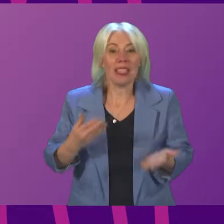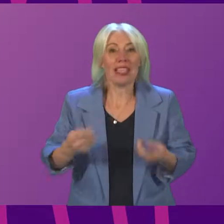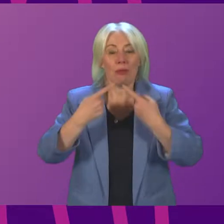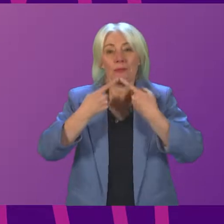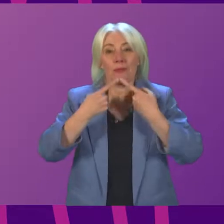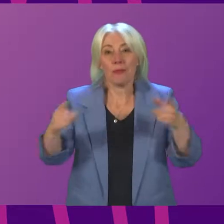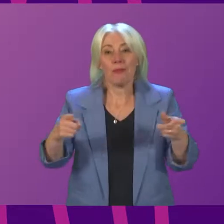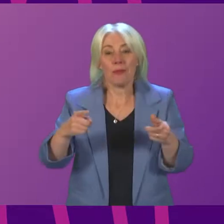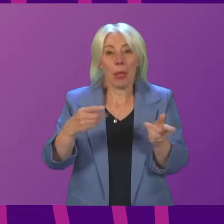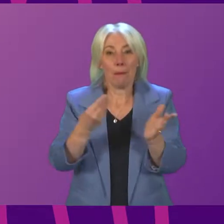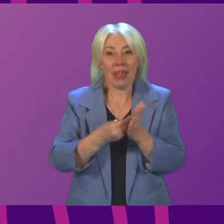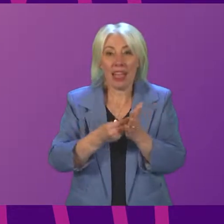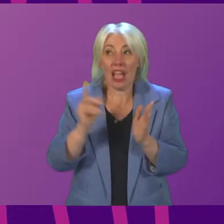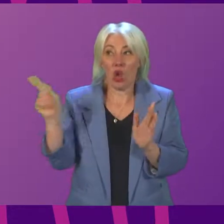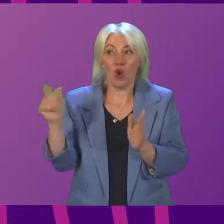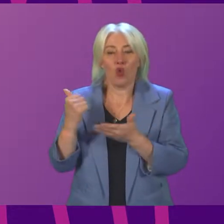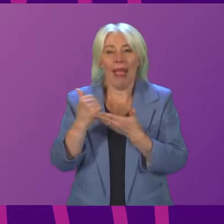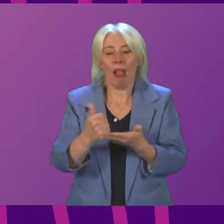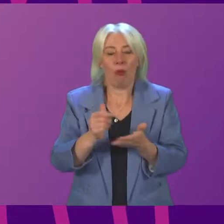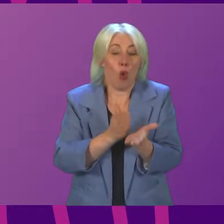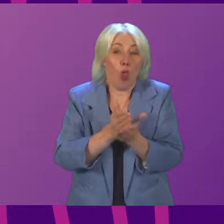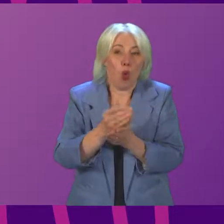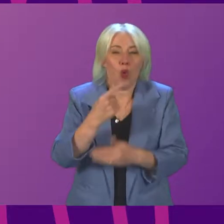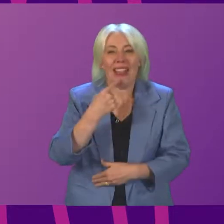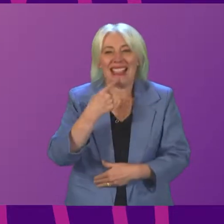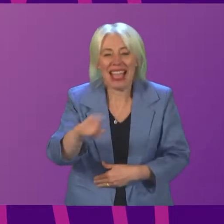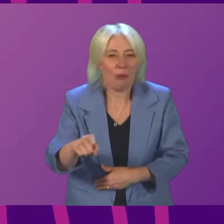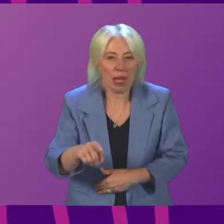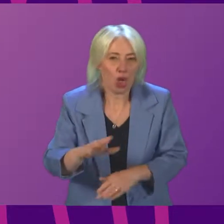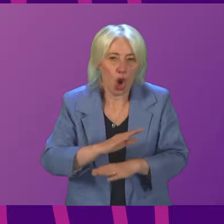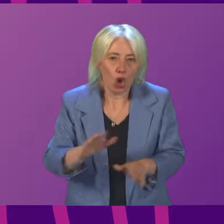through the statement and not to get our NHS through the hardest winter on record.